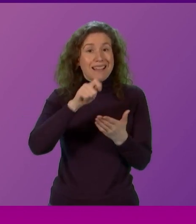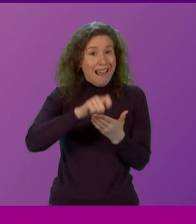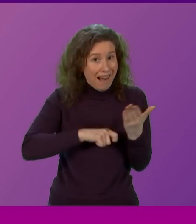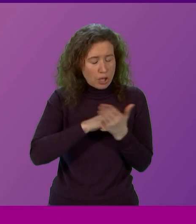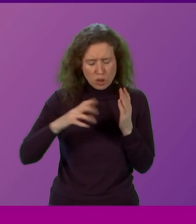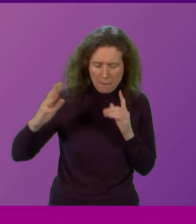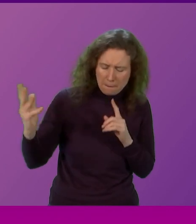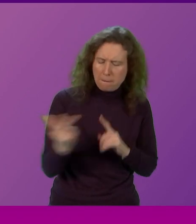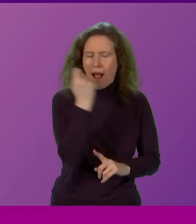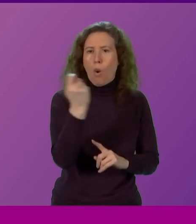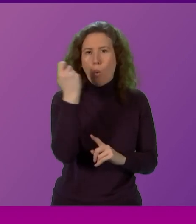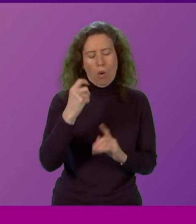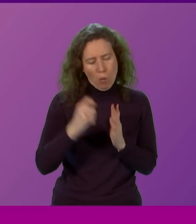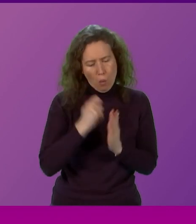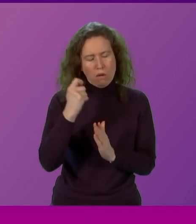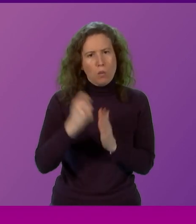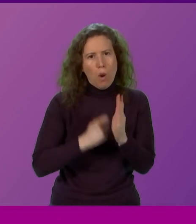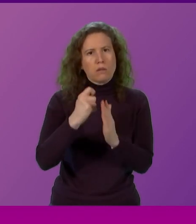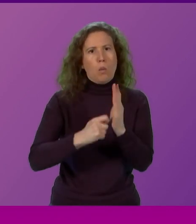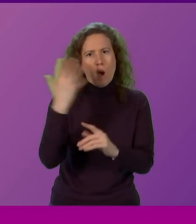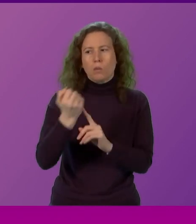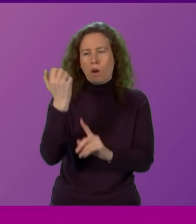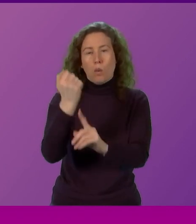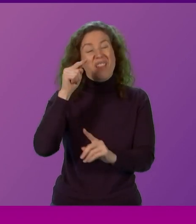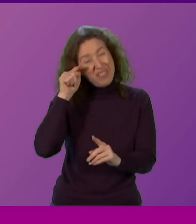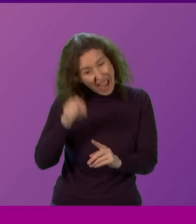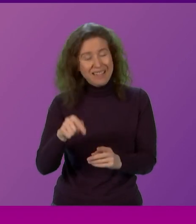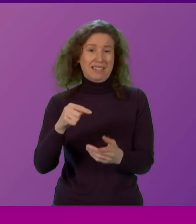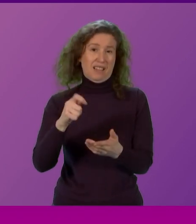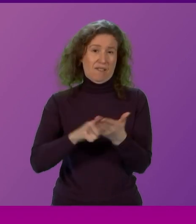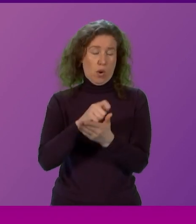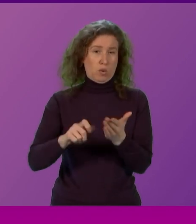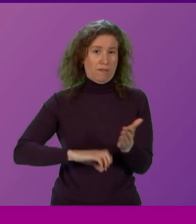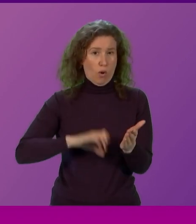That is the vote of confidence in my record as First Minister that I will continue to